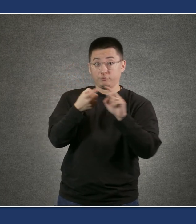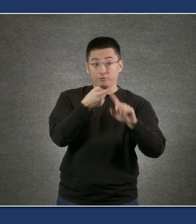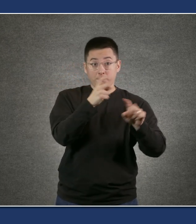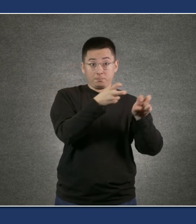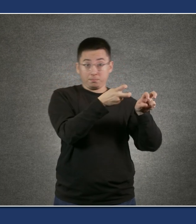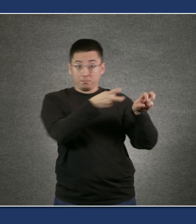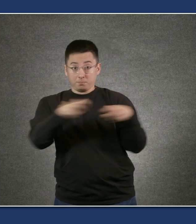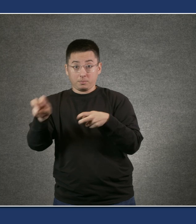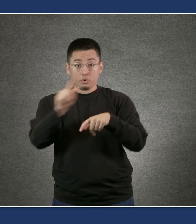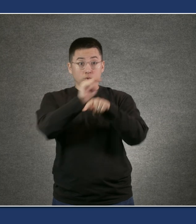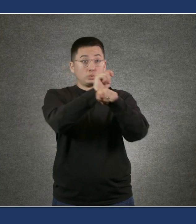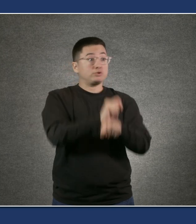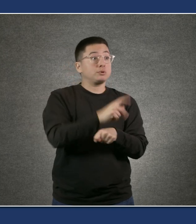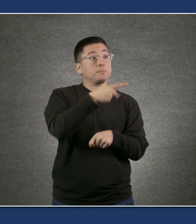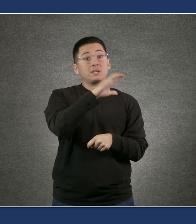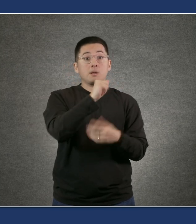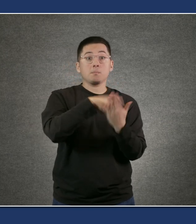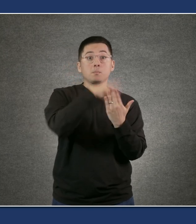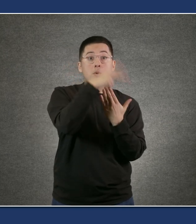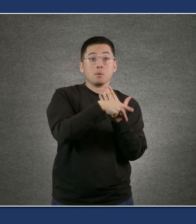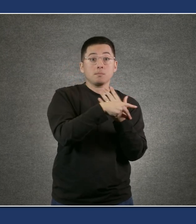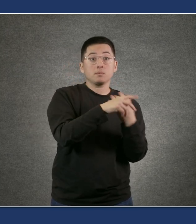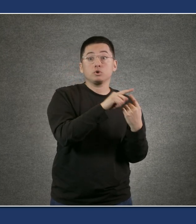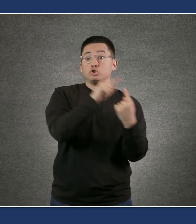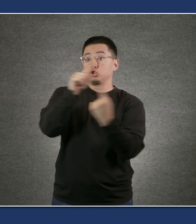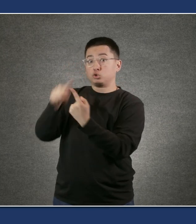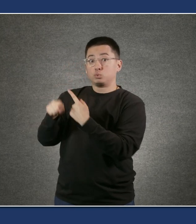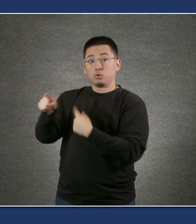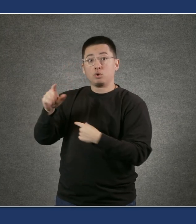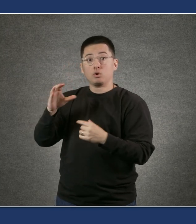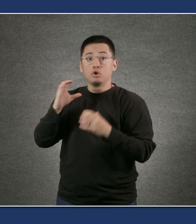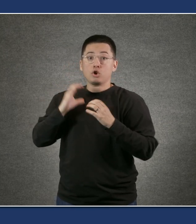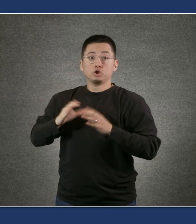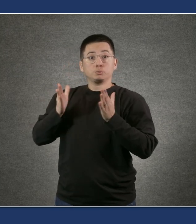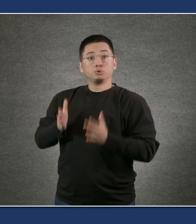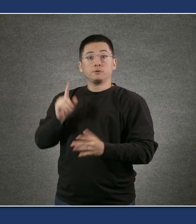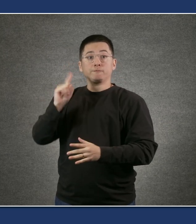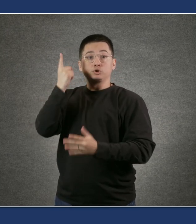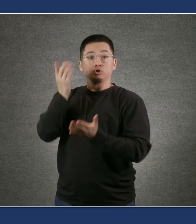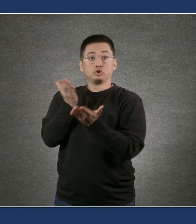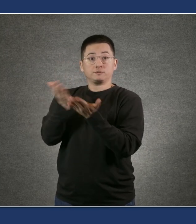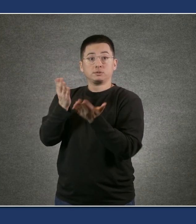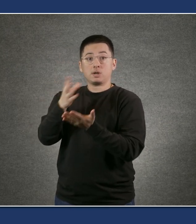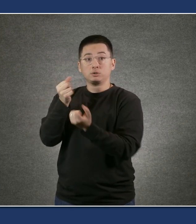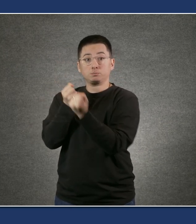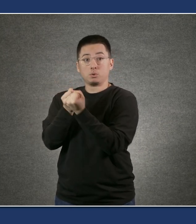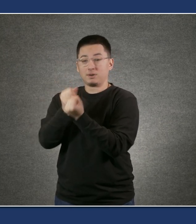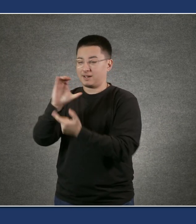and Supports, or CFSS program, which, though a temporary phase,